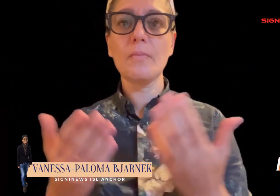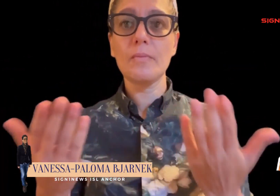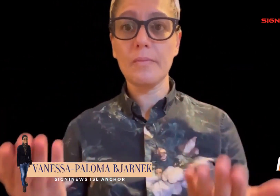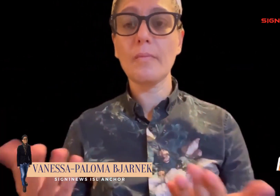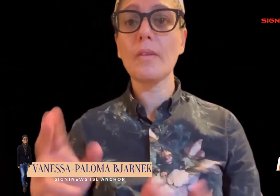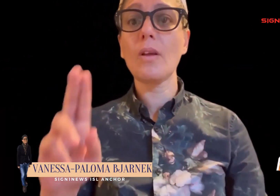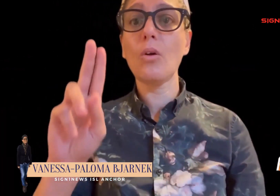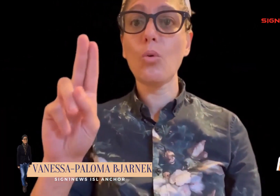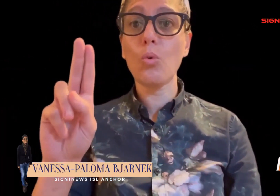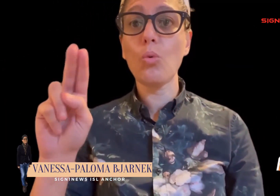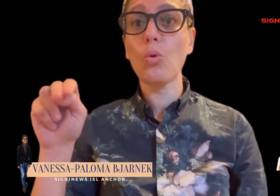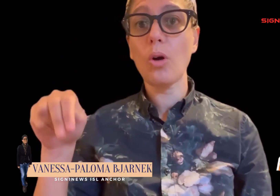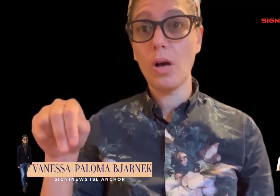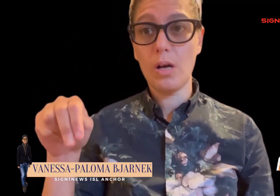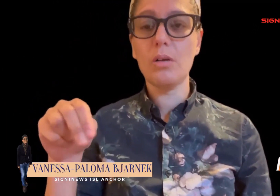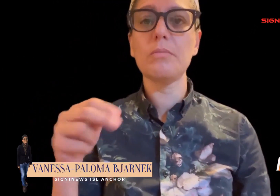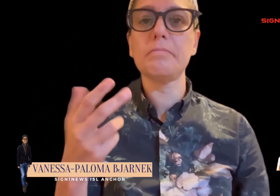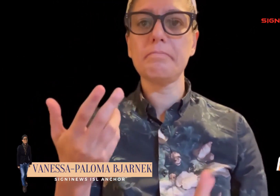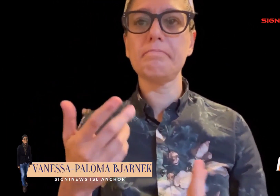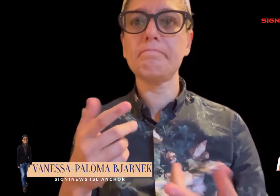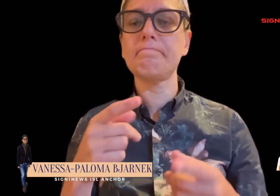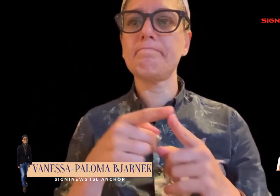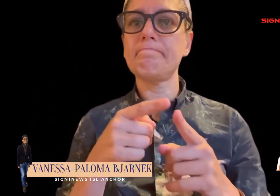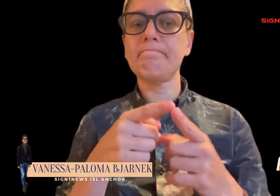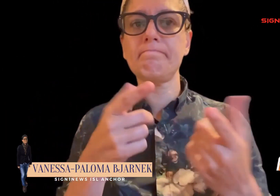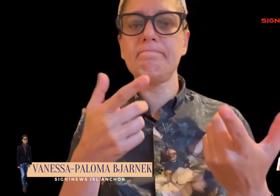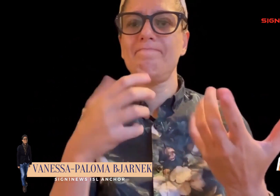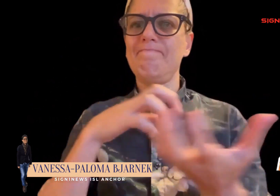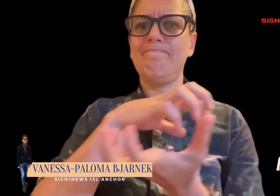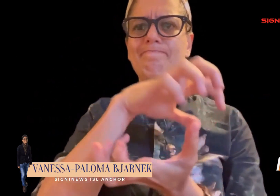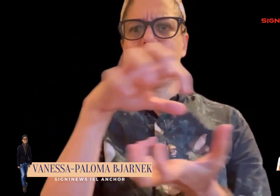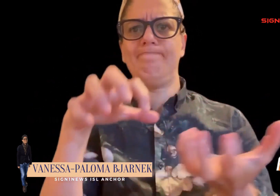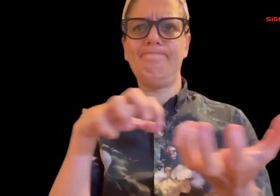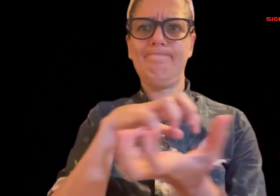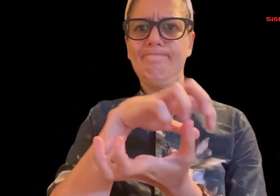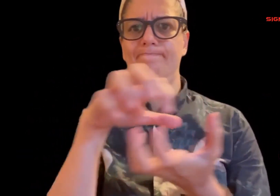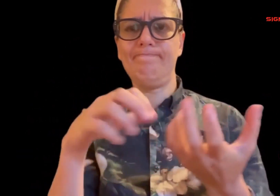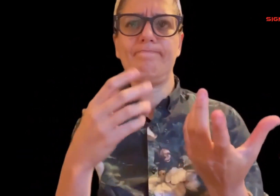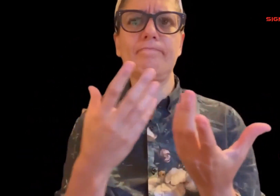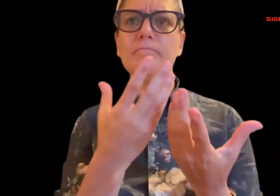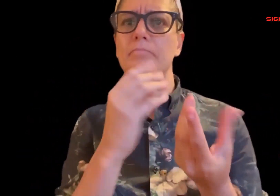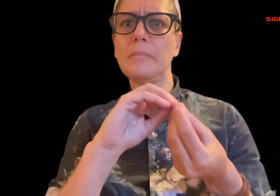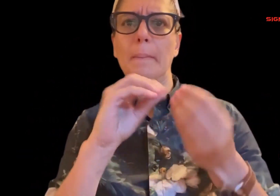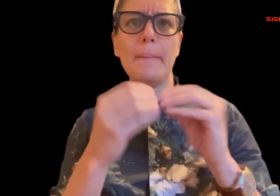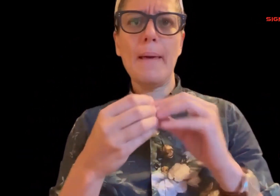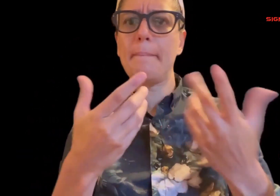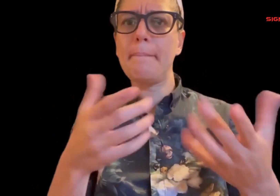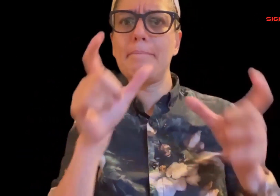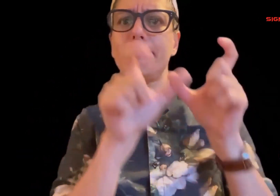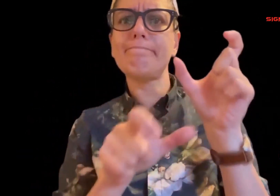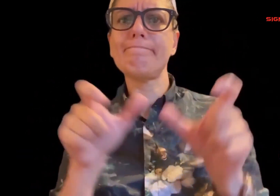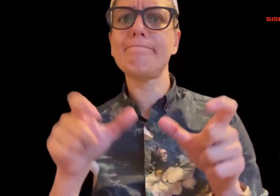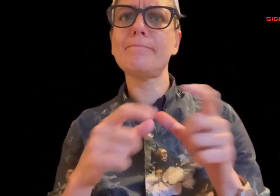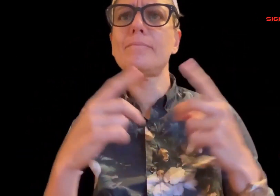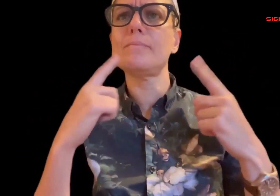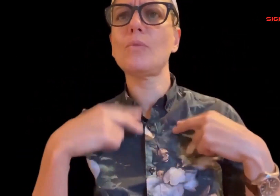the bottom of the screen according to the United Nations right now a human trafficking